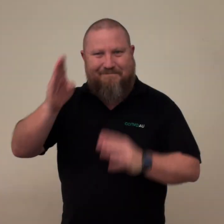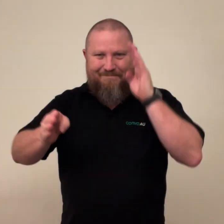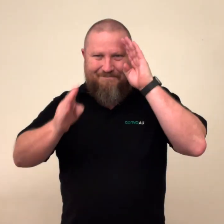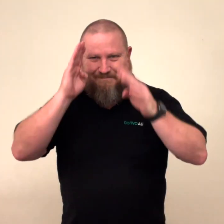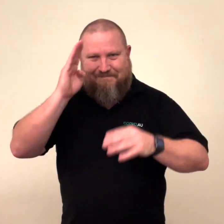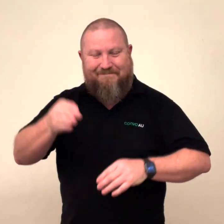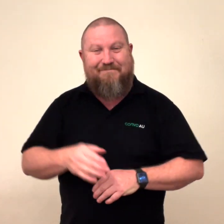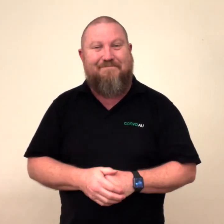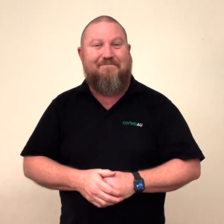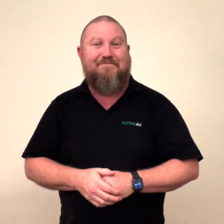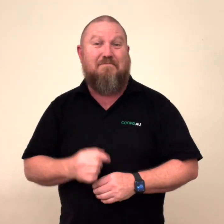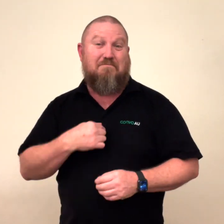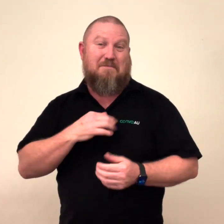Hello my friendsk